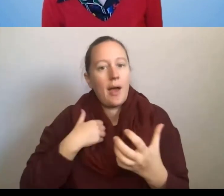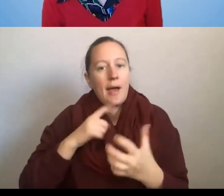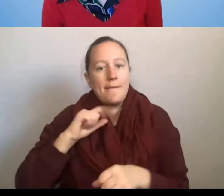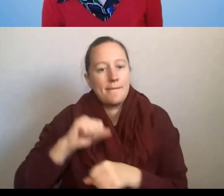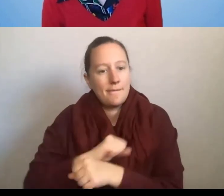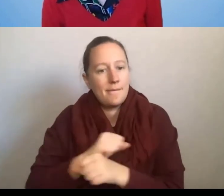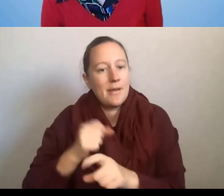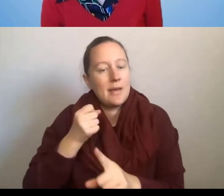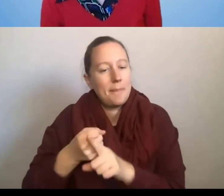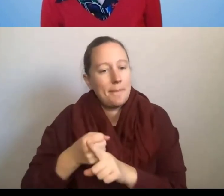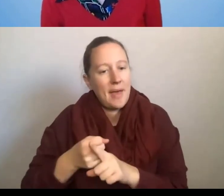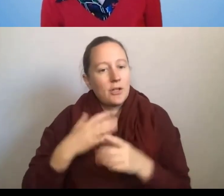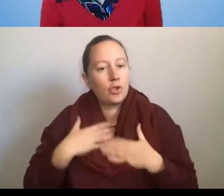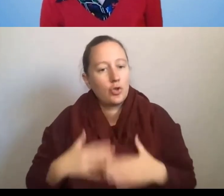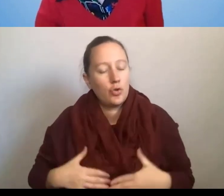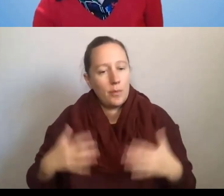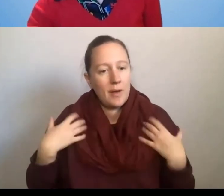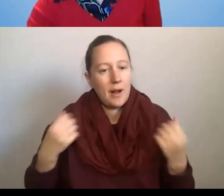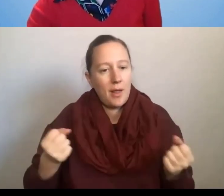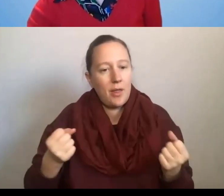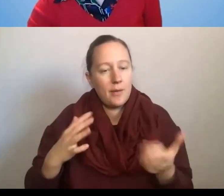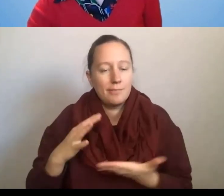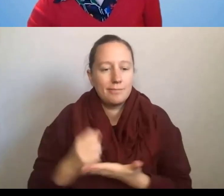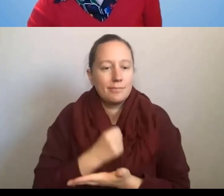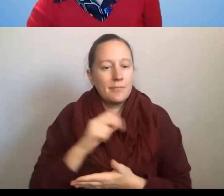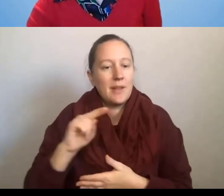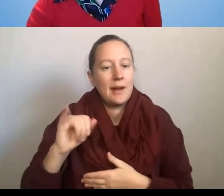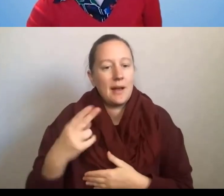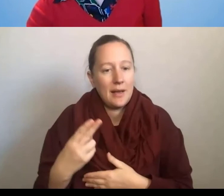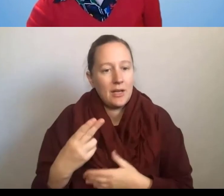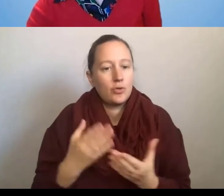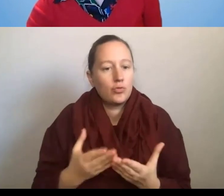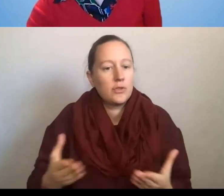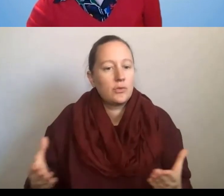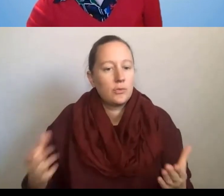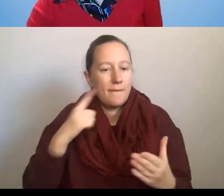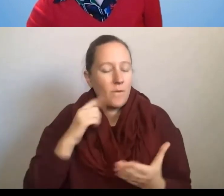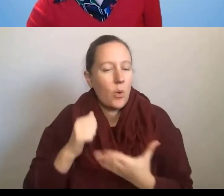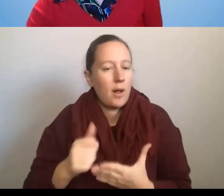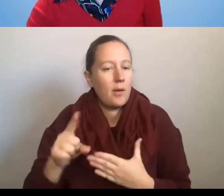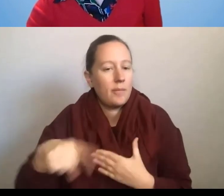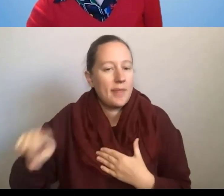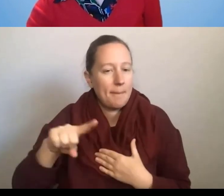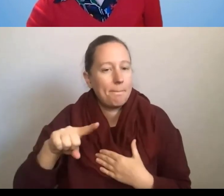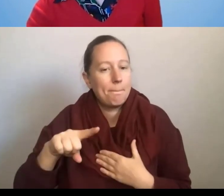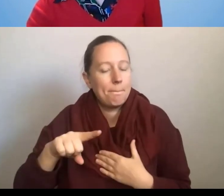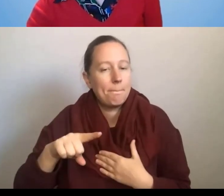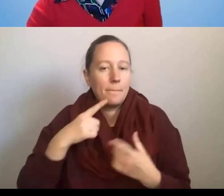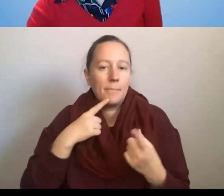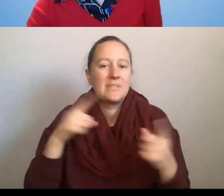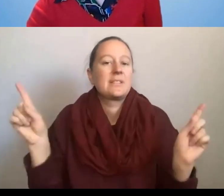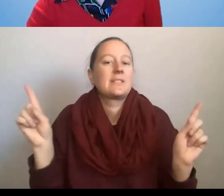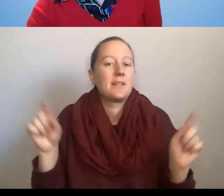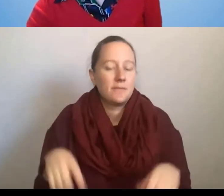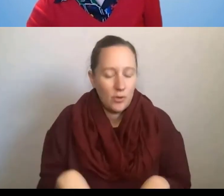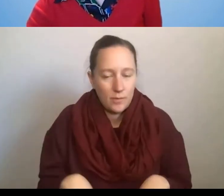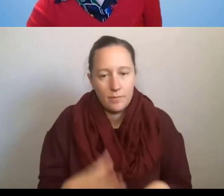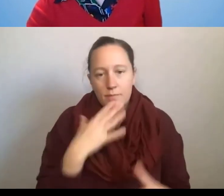can take advantage of NIH's resources to help them do that in a successful way. So thank you very much,